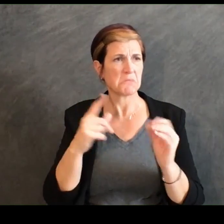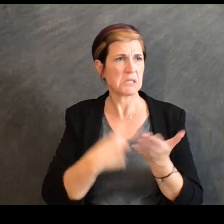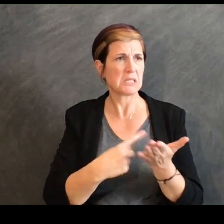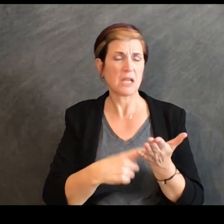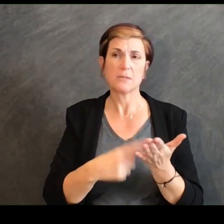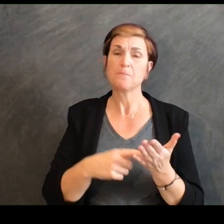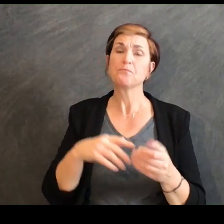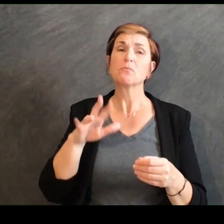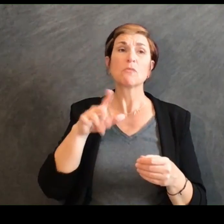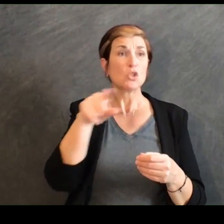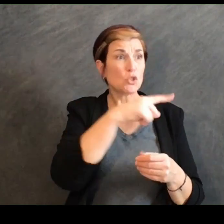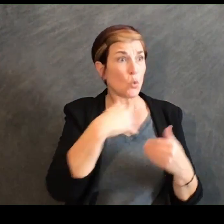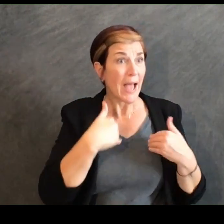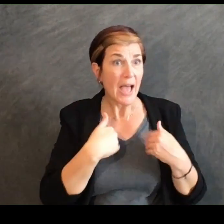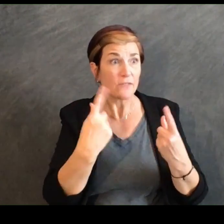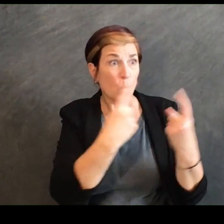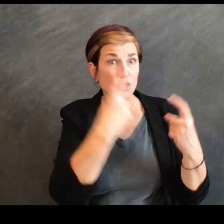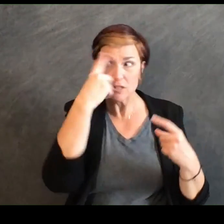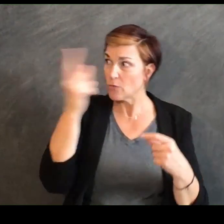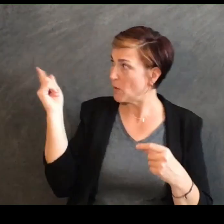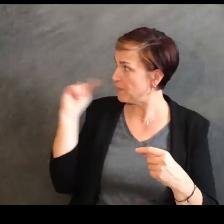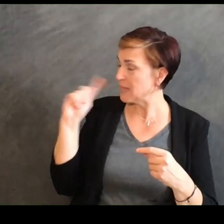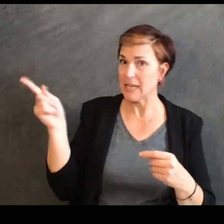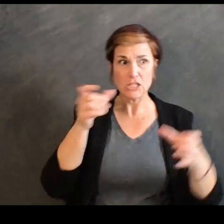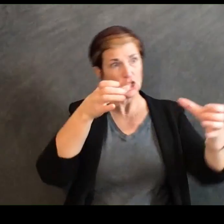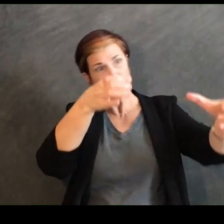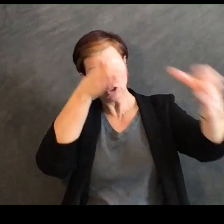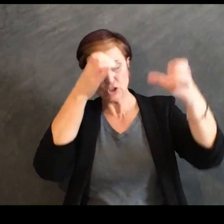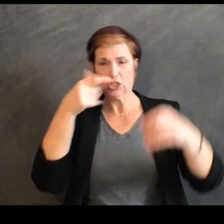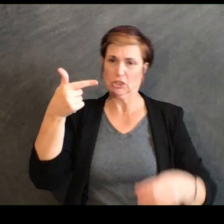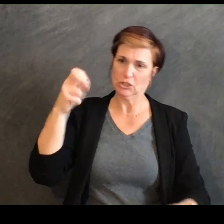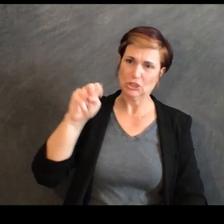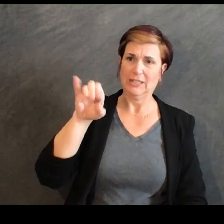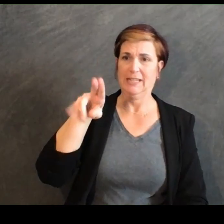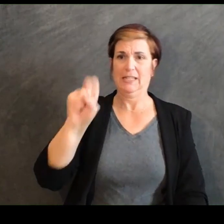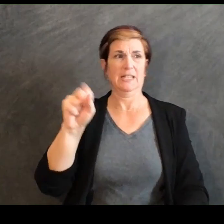these great geniuses up here you should even a business question related to what